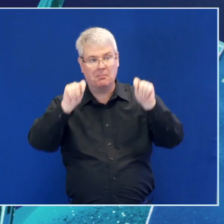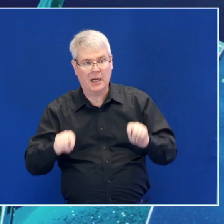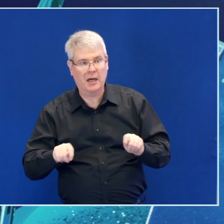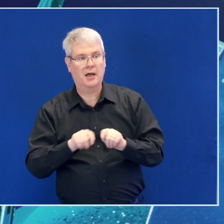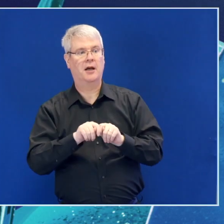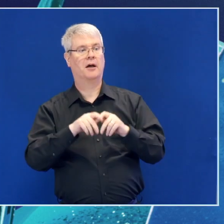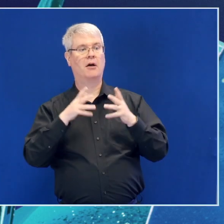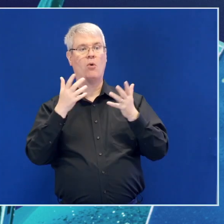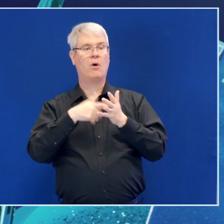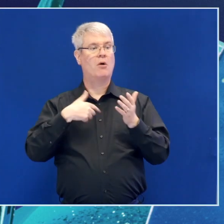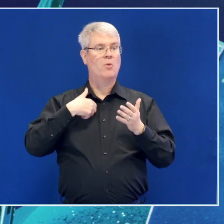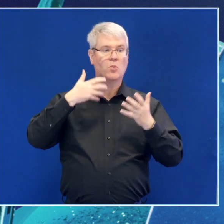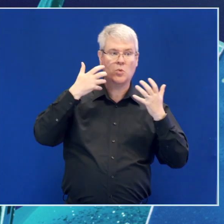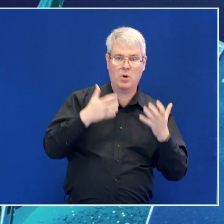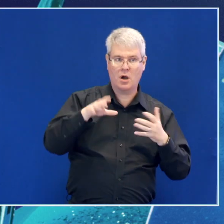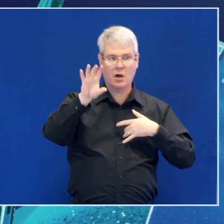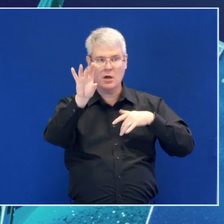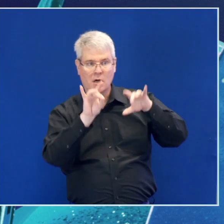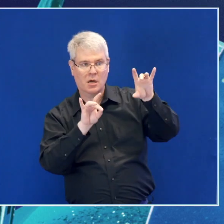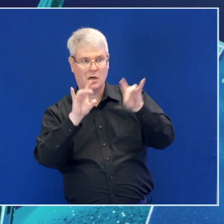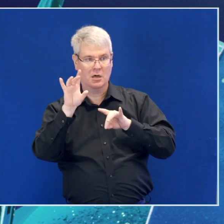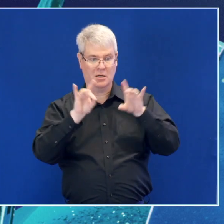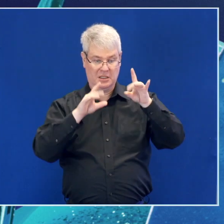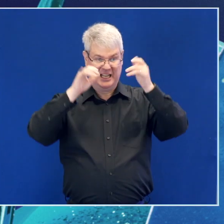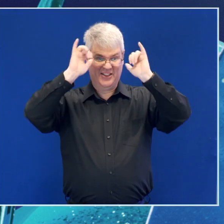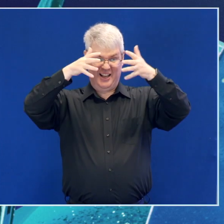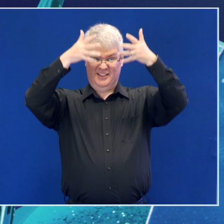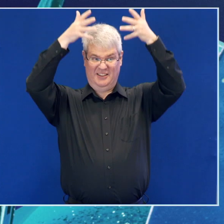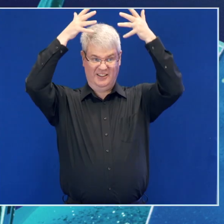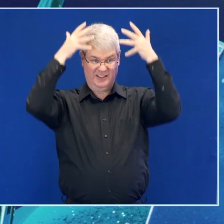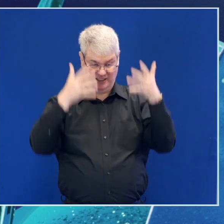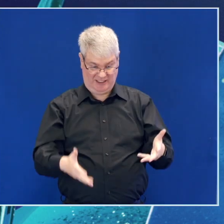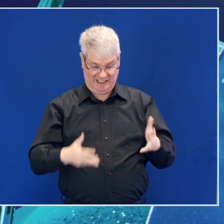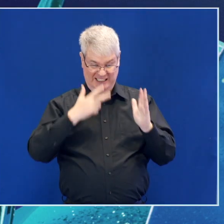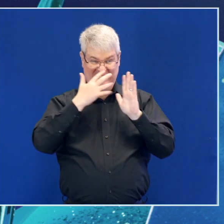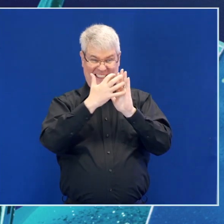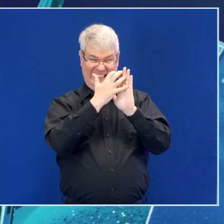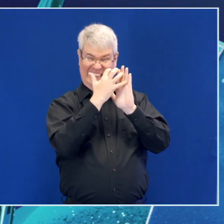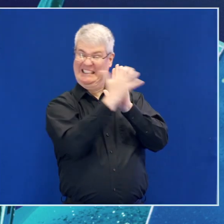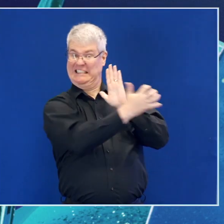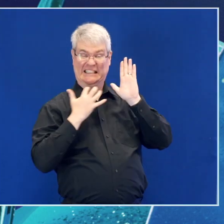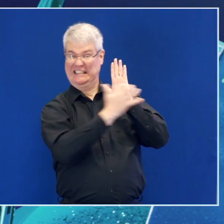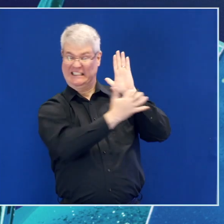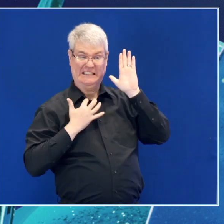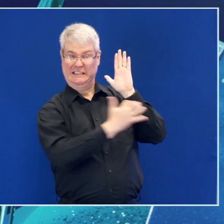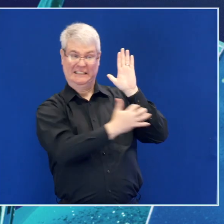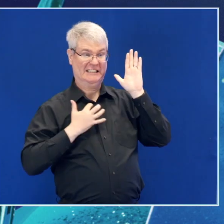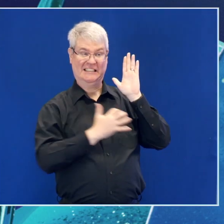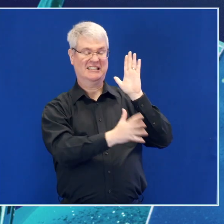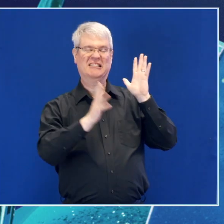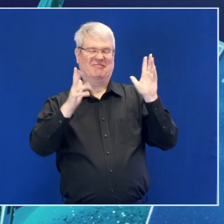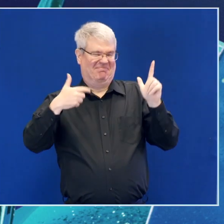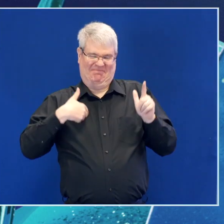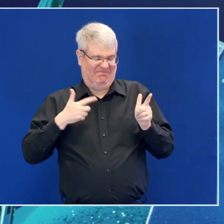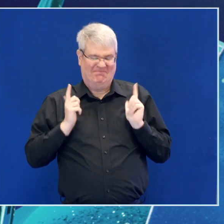So I want to transform this. Now this is illegible. I understand that, and I did that on purpose.